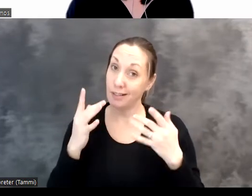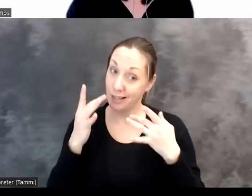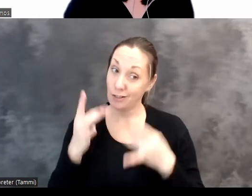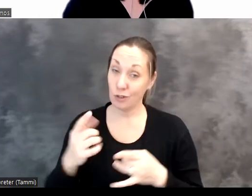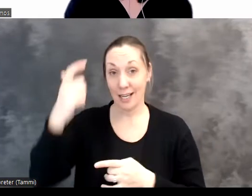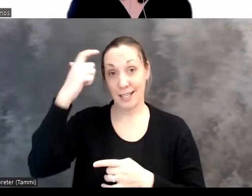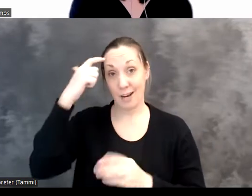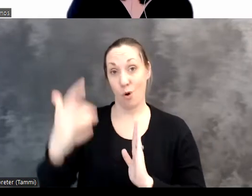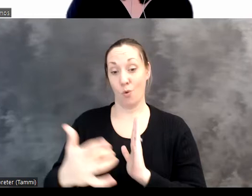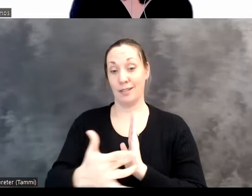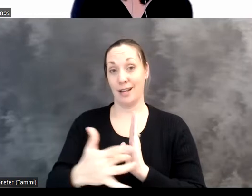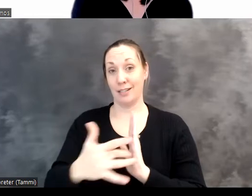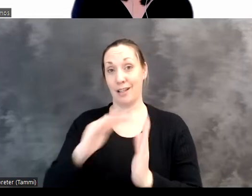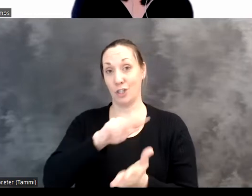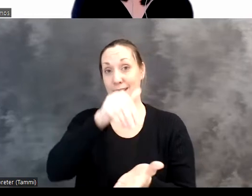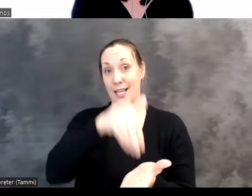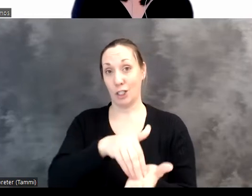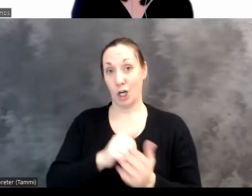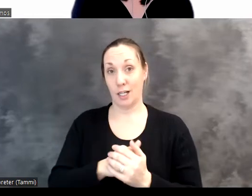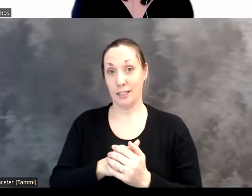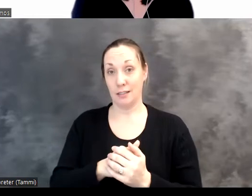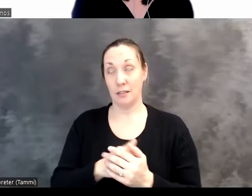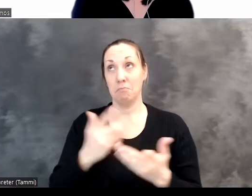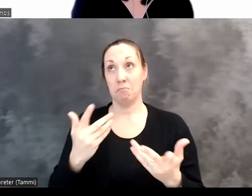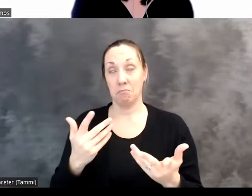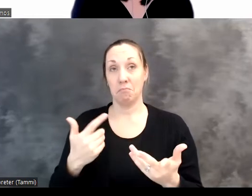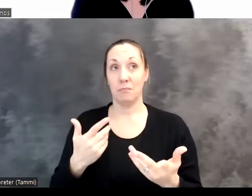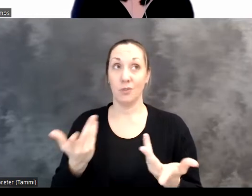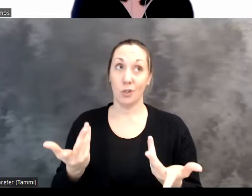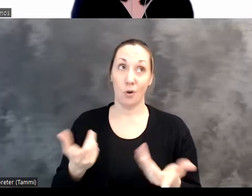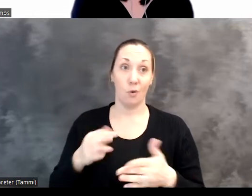many different levels of this